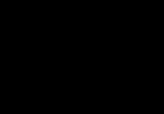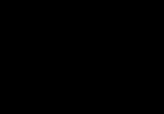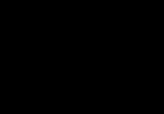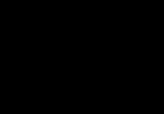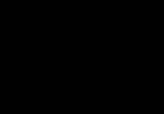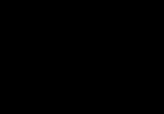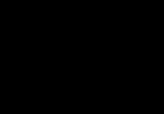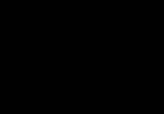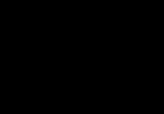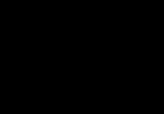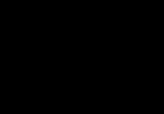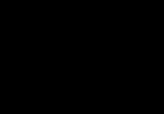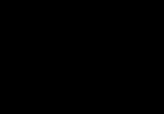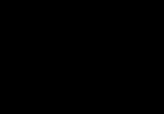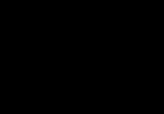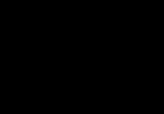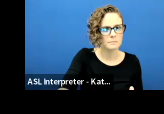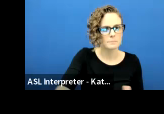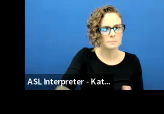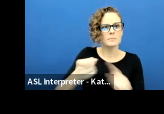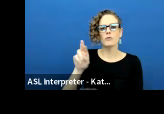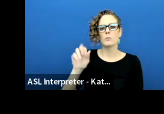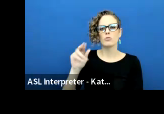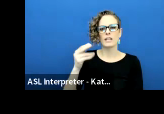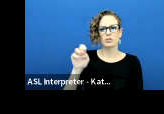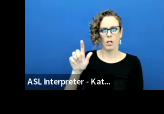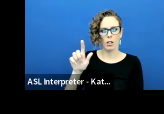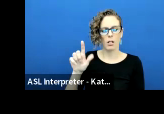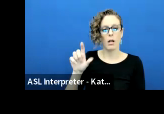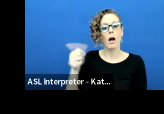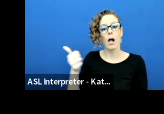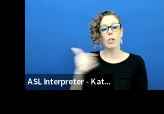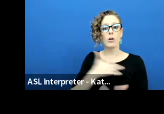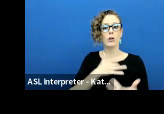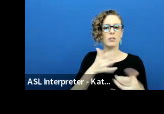question or concern this one comes from Rachel uh we get is people not wanting